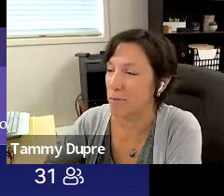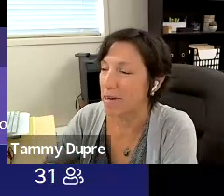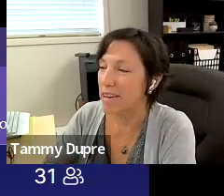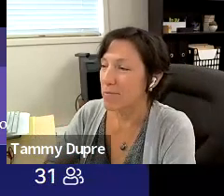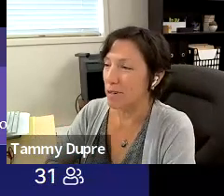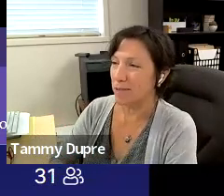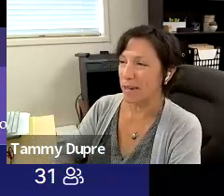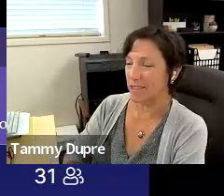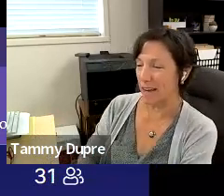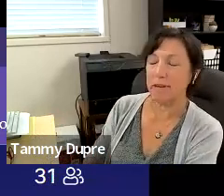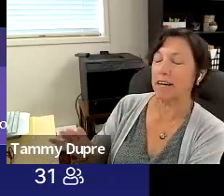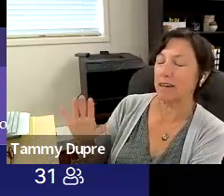Yeah.